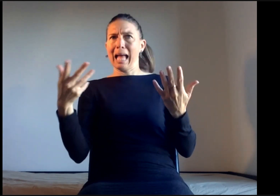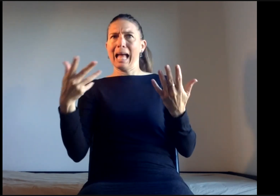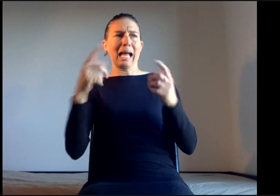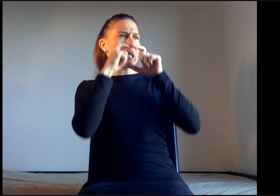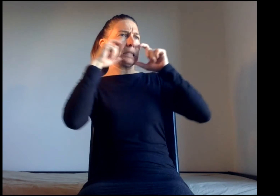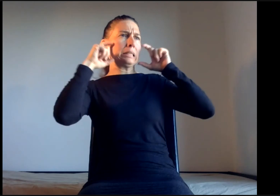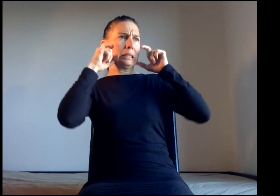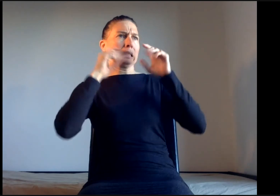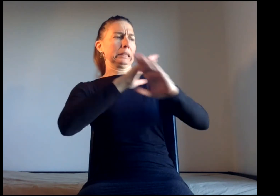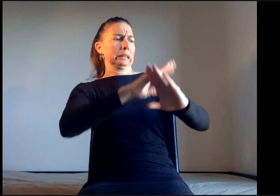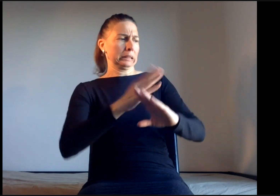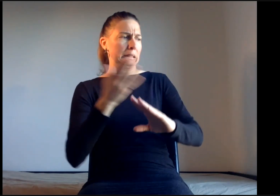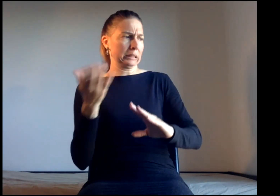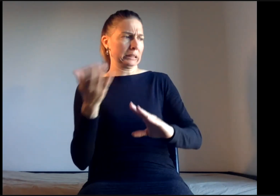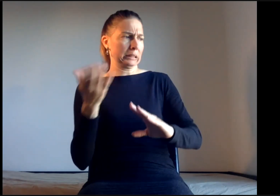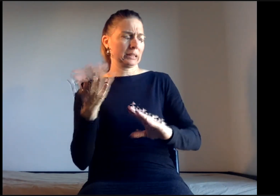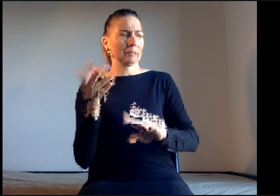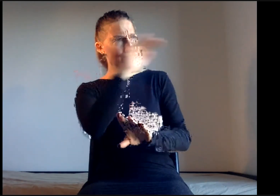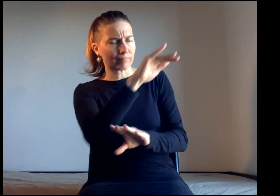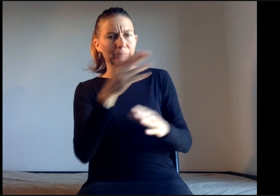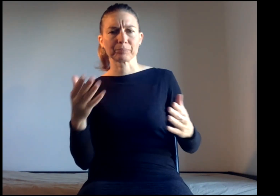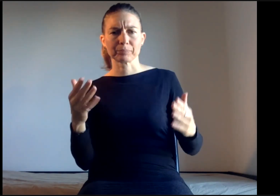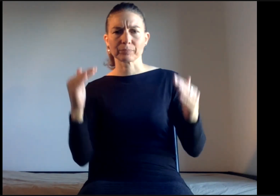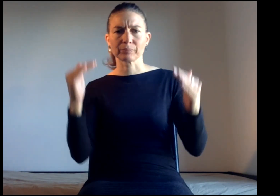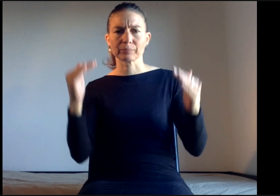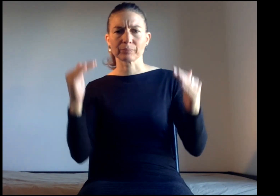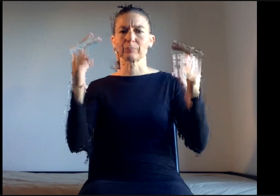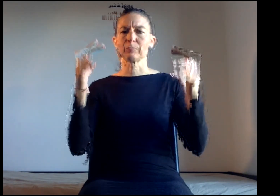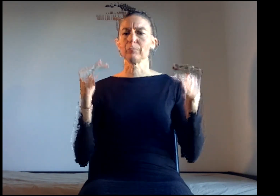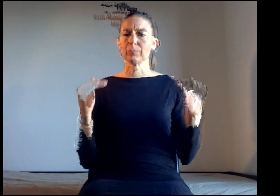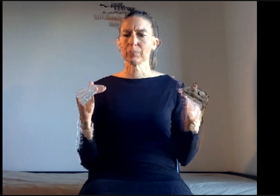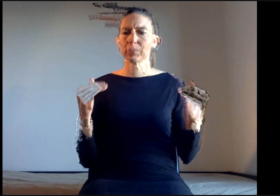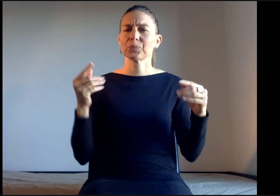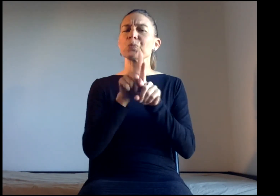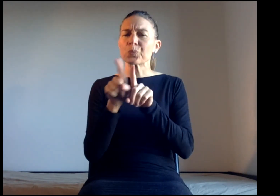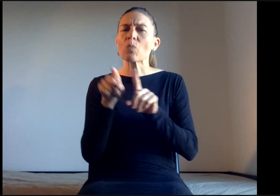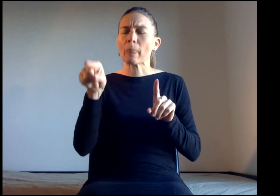or that this health crisis is notably hard for persons with disabilities.